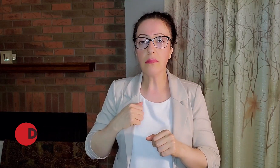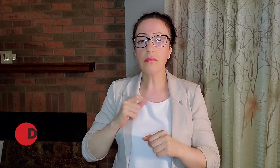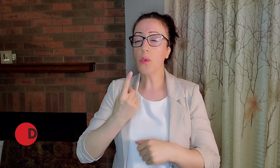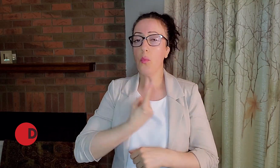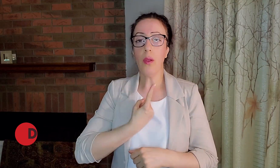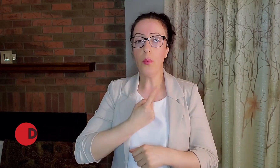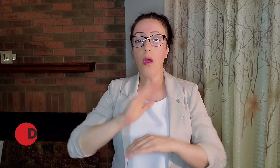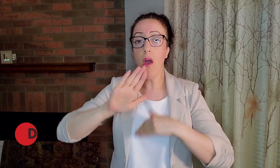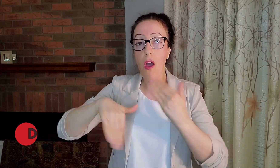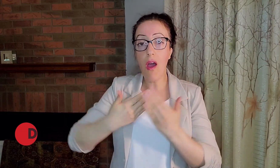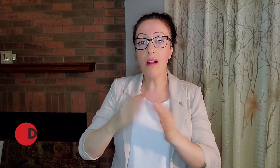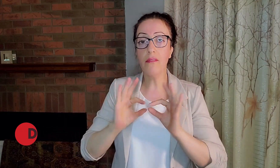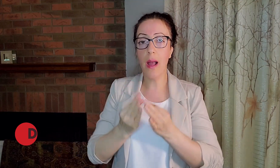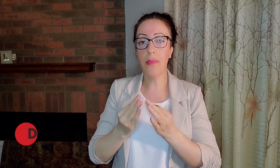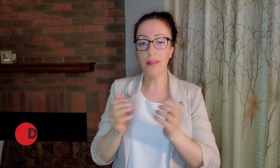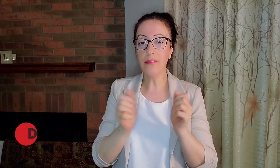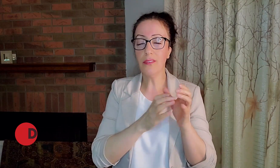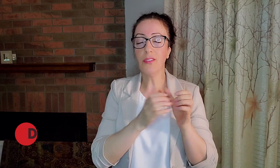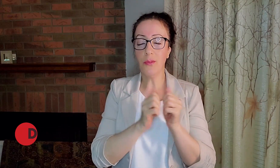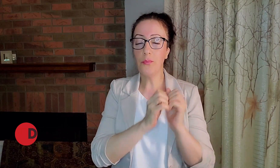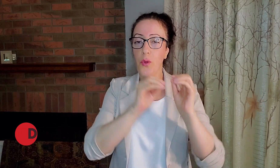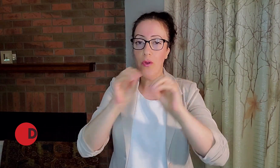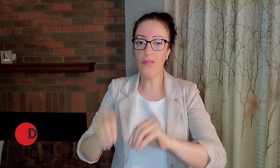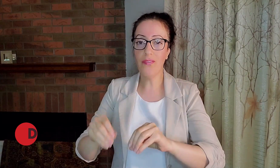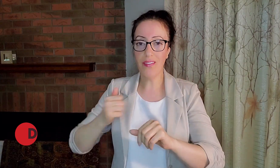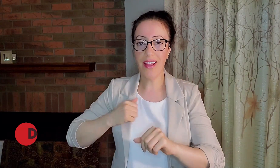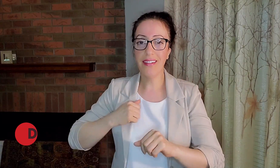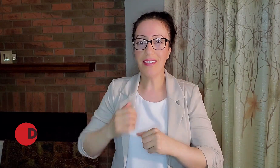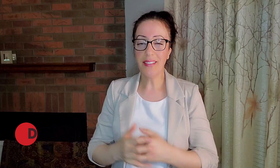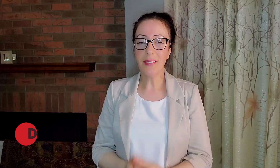just me but the whole family moved here.